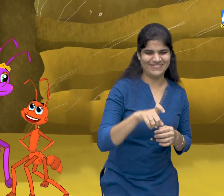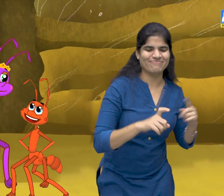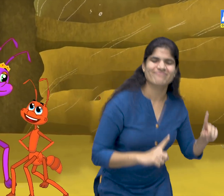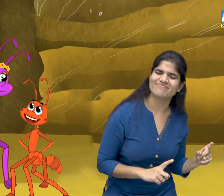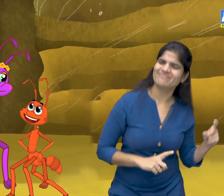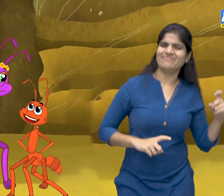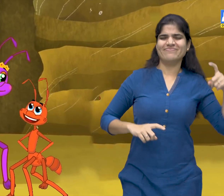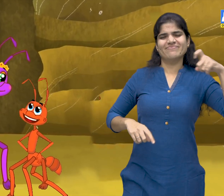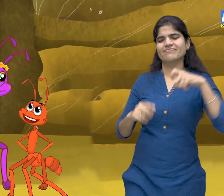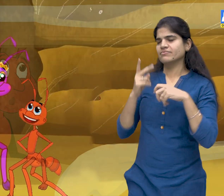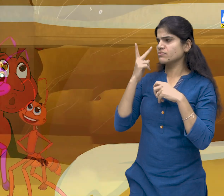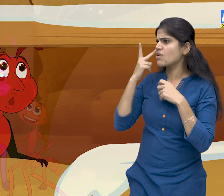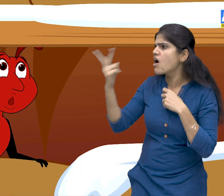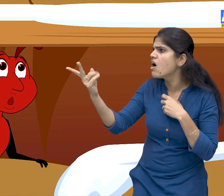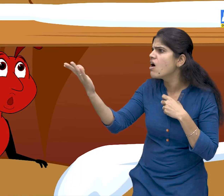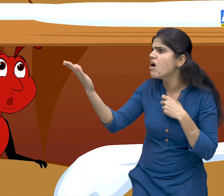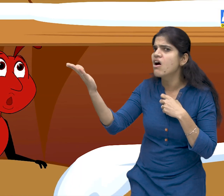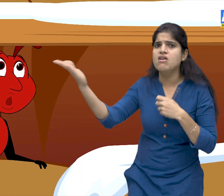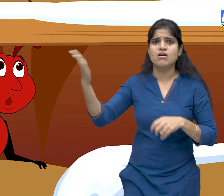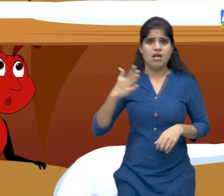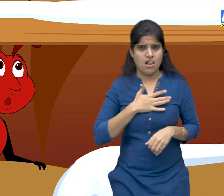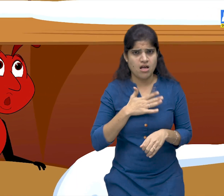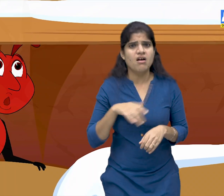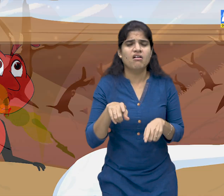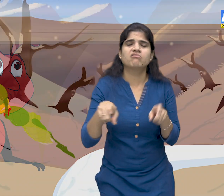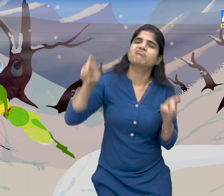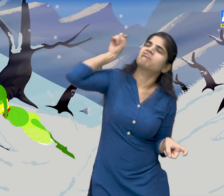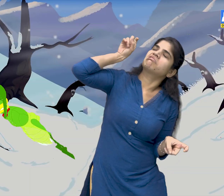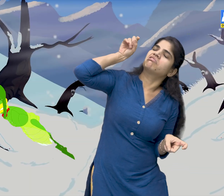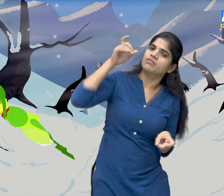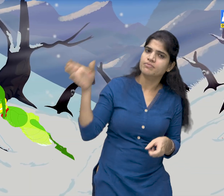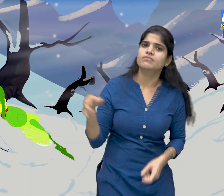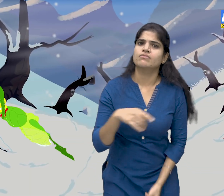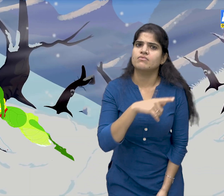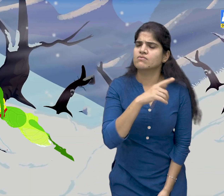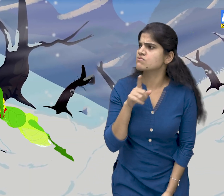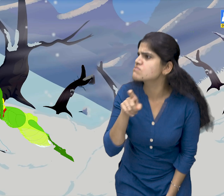When one of the ant went out of the hole, she saw that grasshopper was lying frozen on ice.